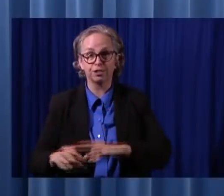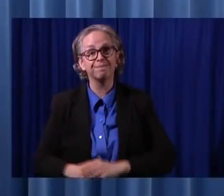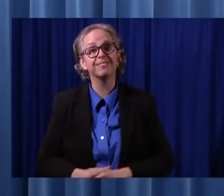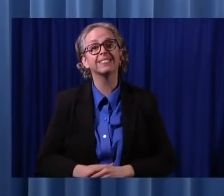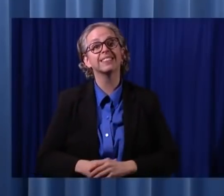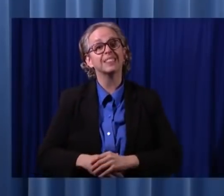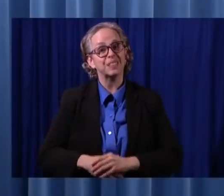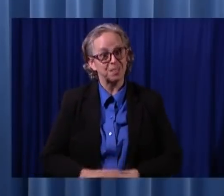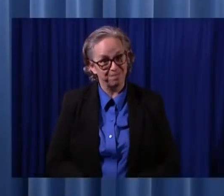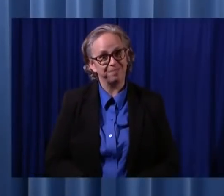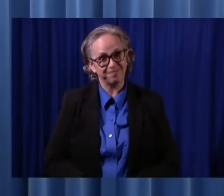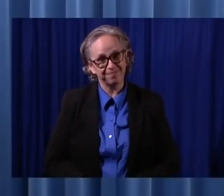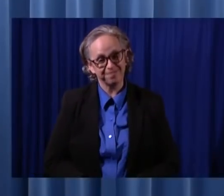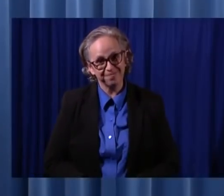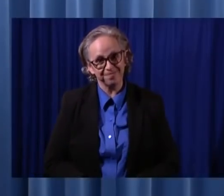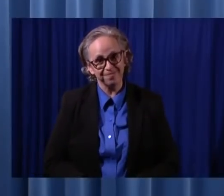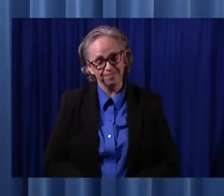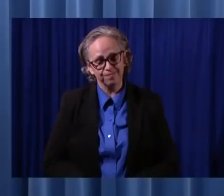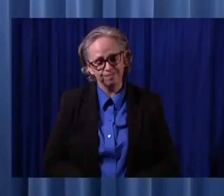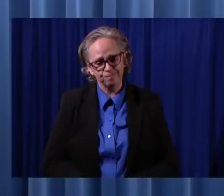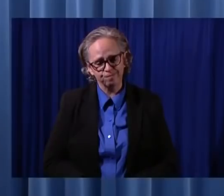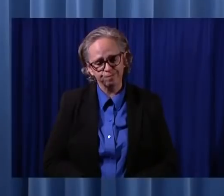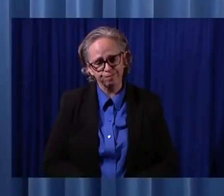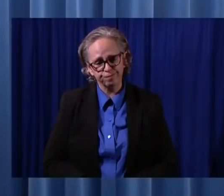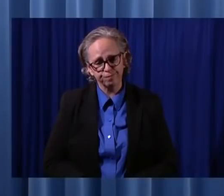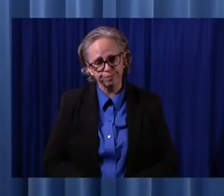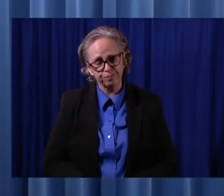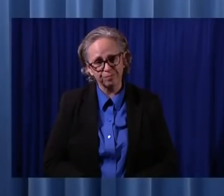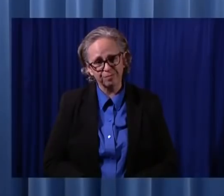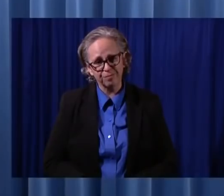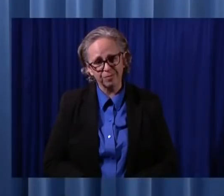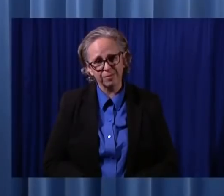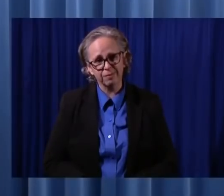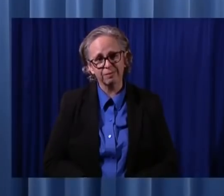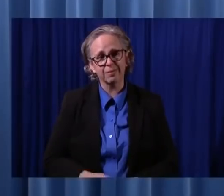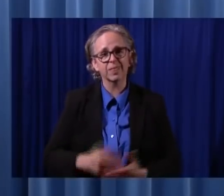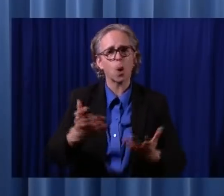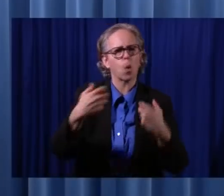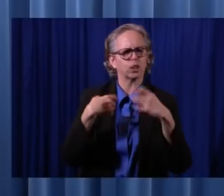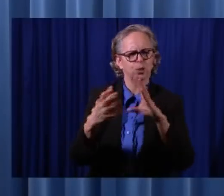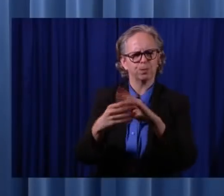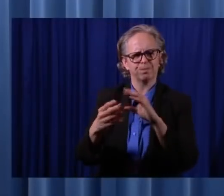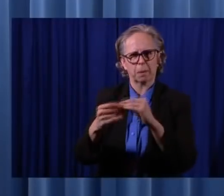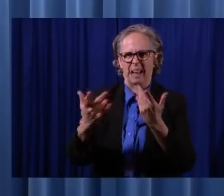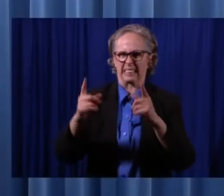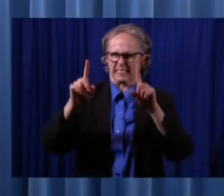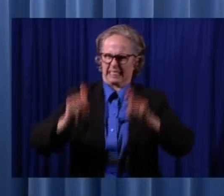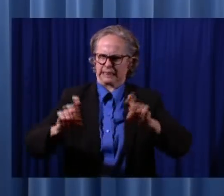WE JUST URGE EVERYONE TO CONTINUE TO WEAR A MASK AND CONTINUE TO SOCIAL DISTANCE AND